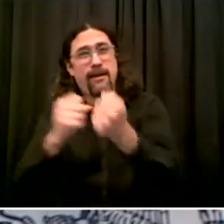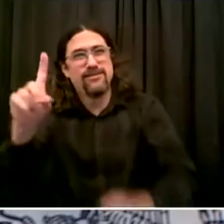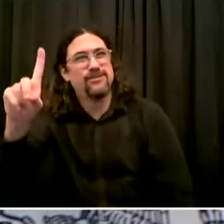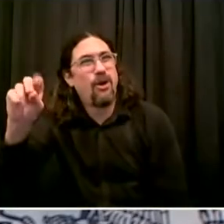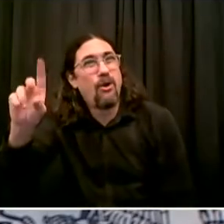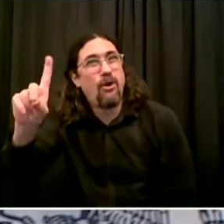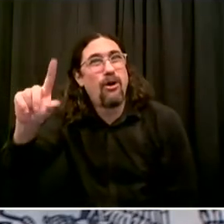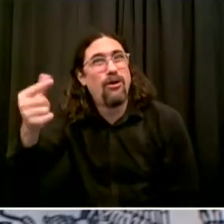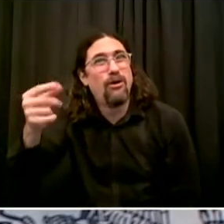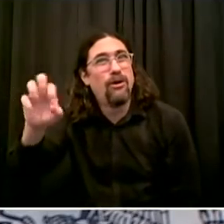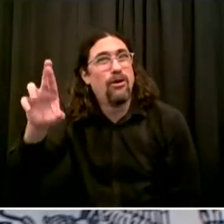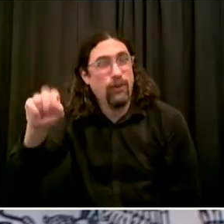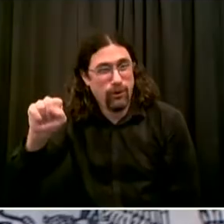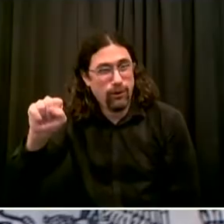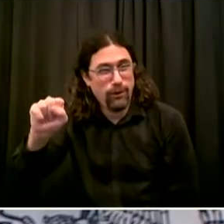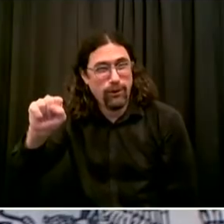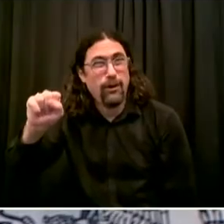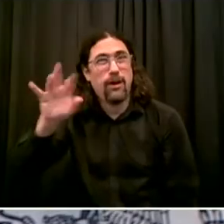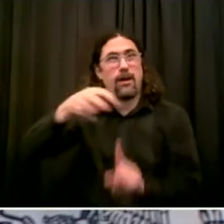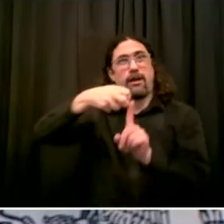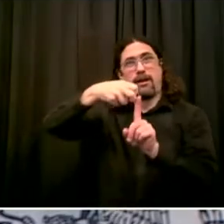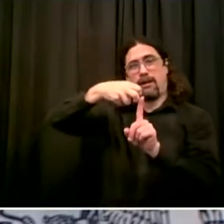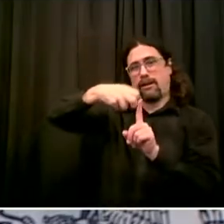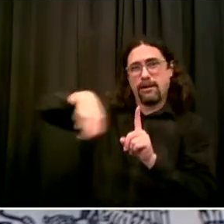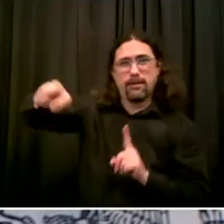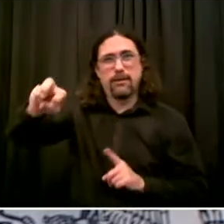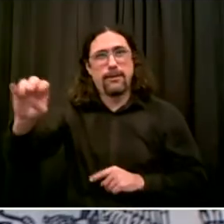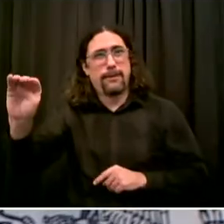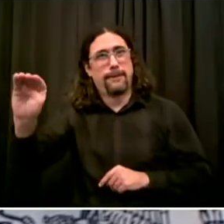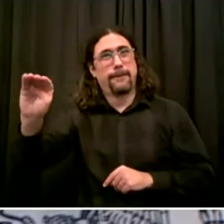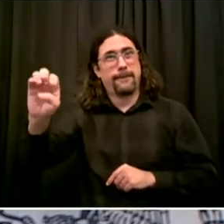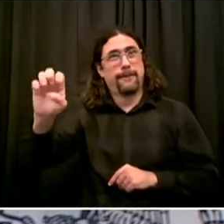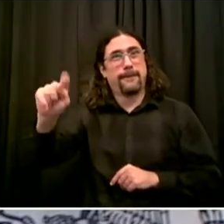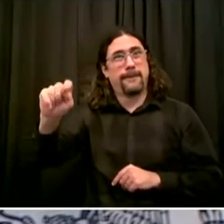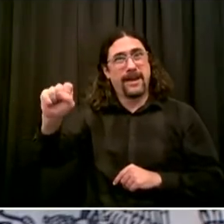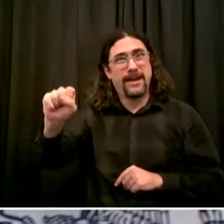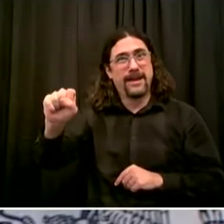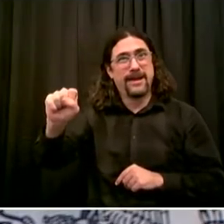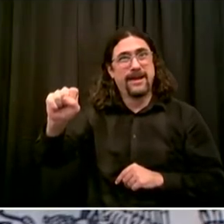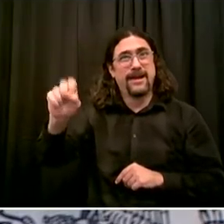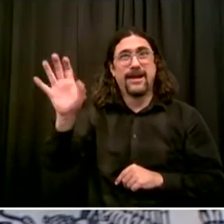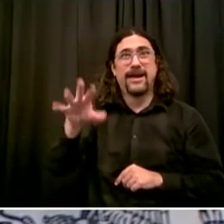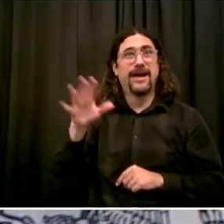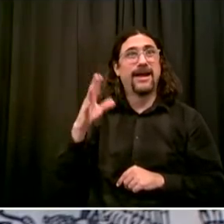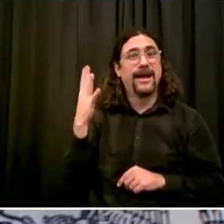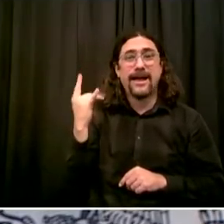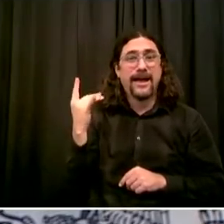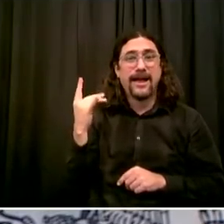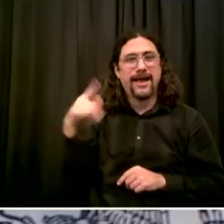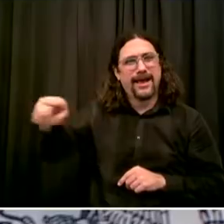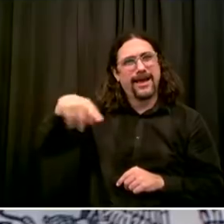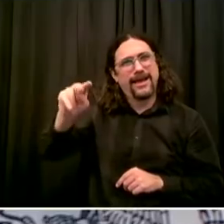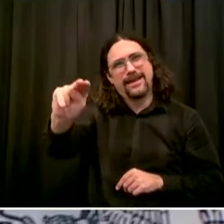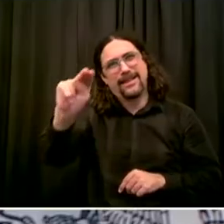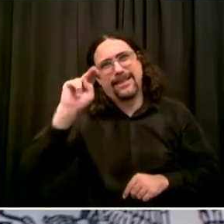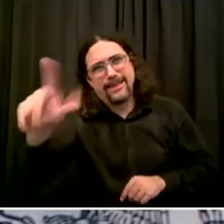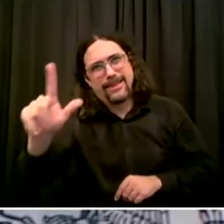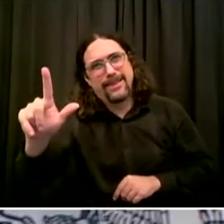METS FANS. BUT WHEN YOU